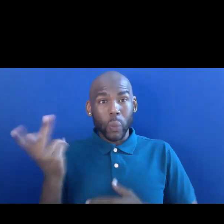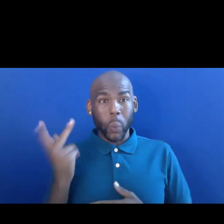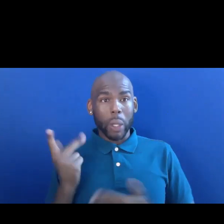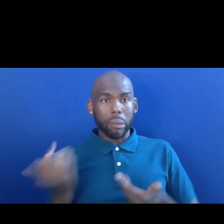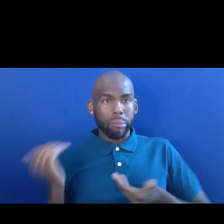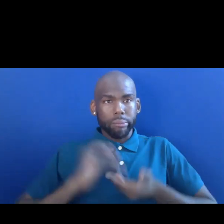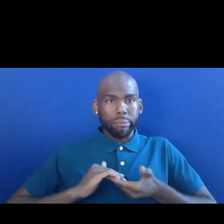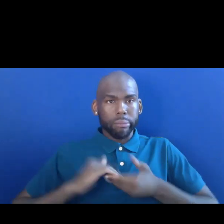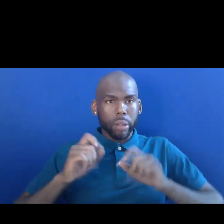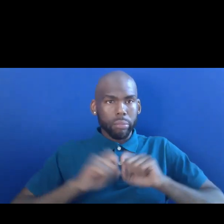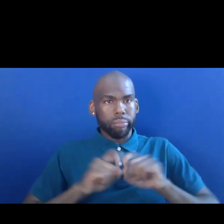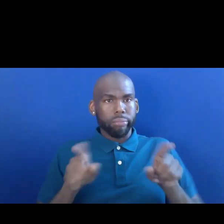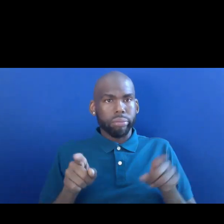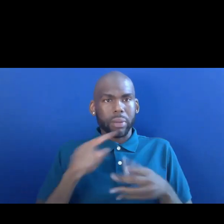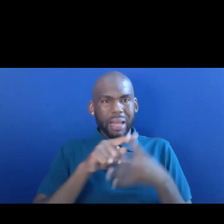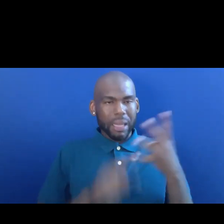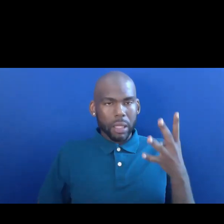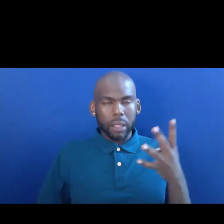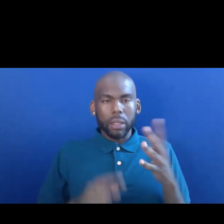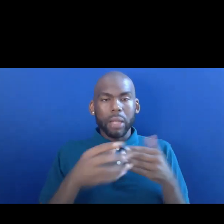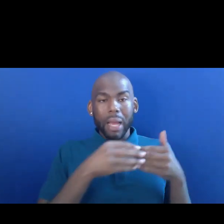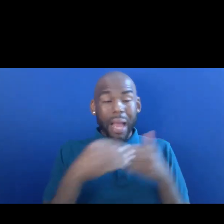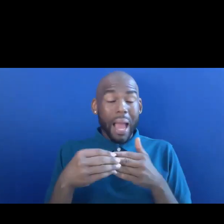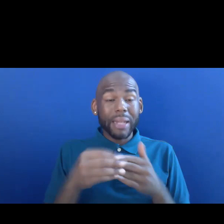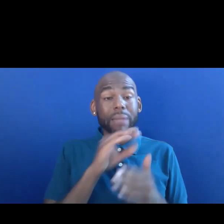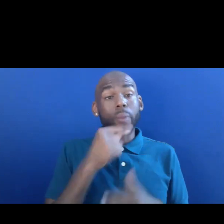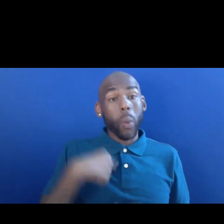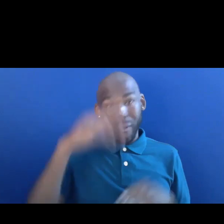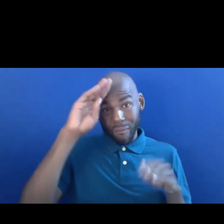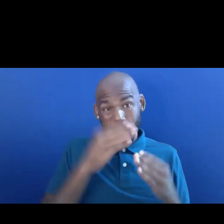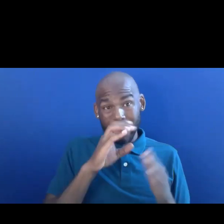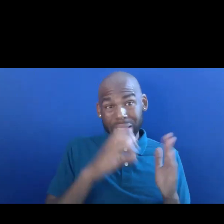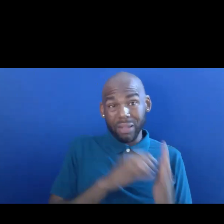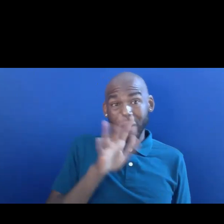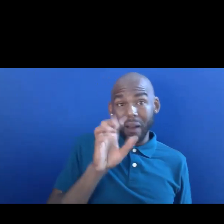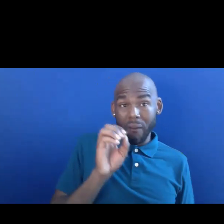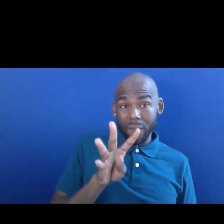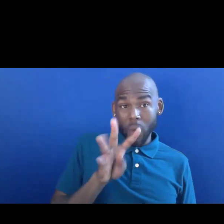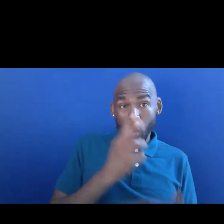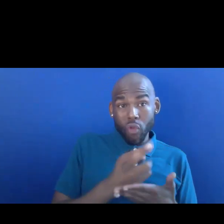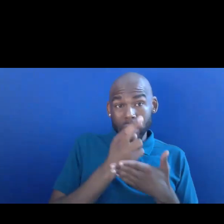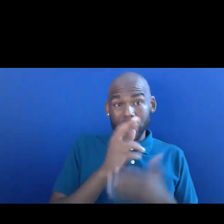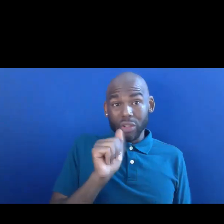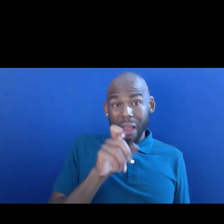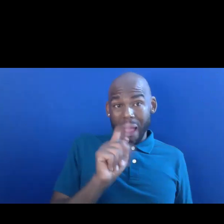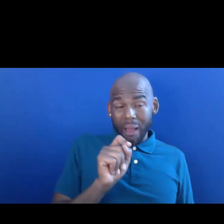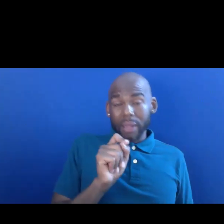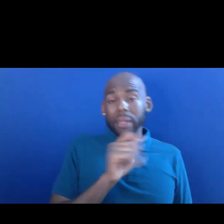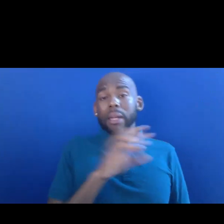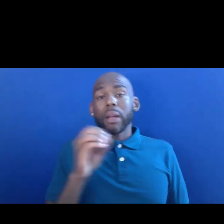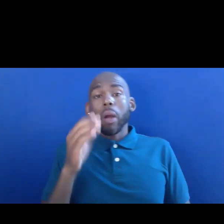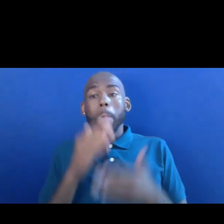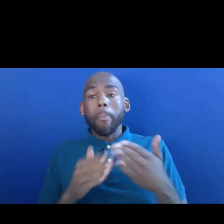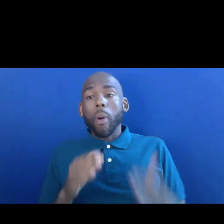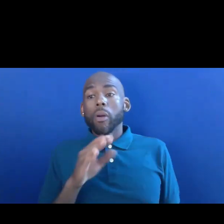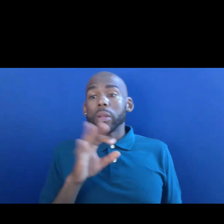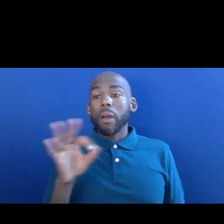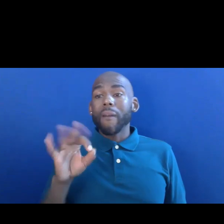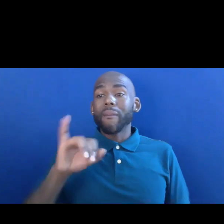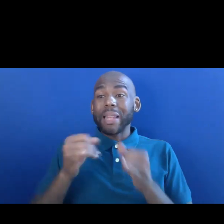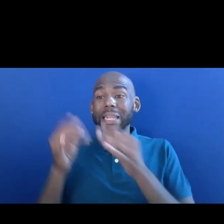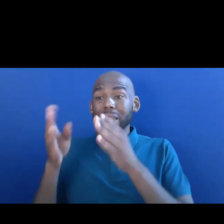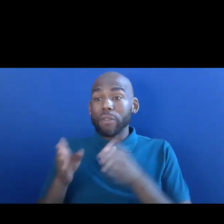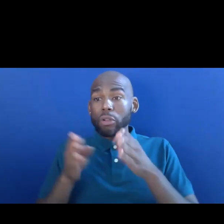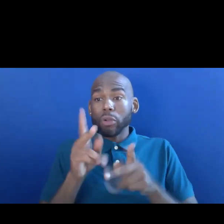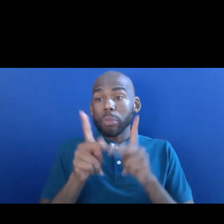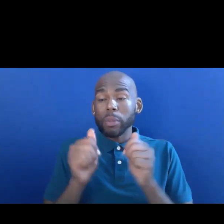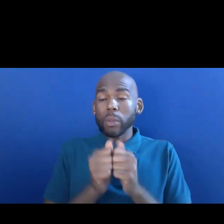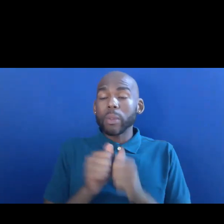IT FOCUSES ON 504.